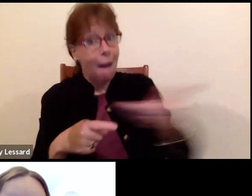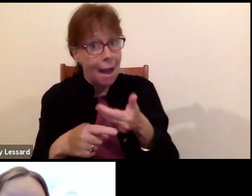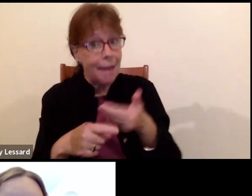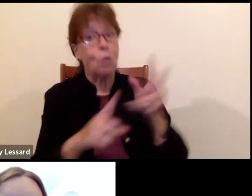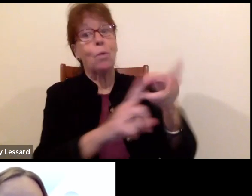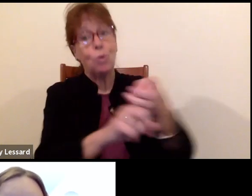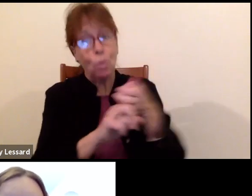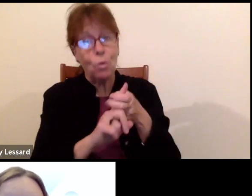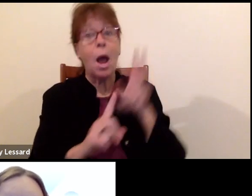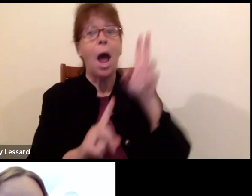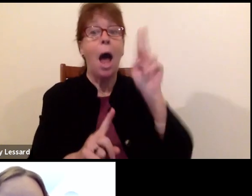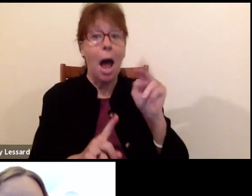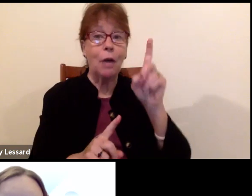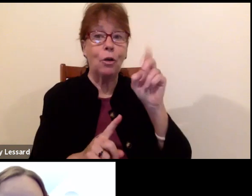Sheri Byrne Haber is